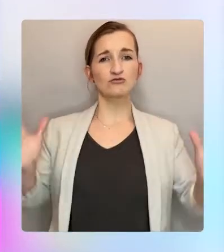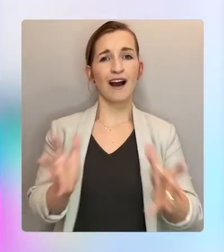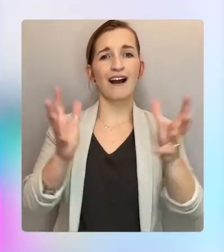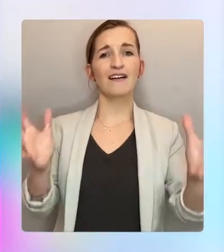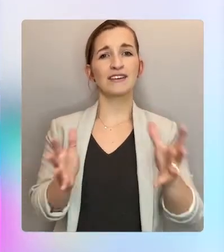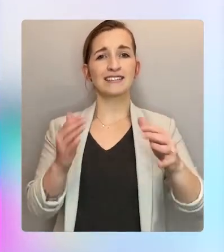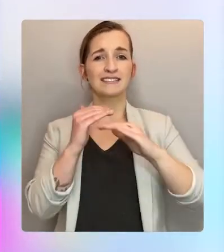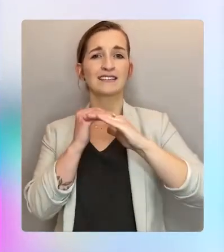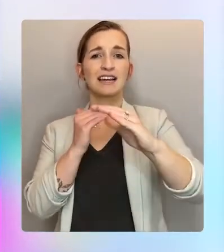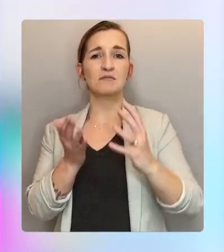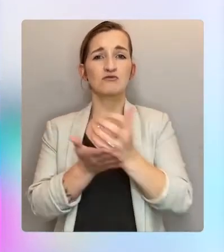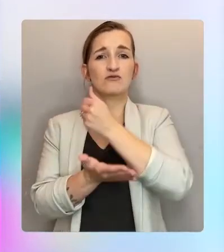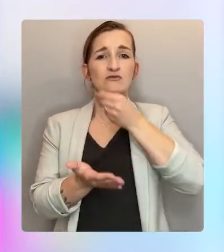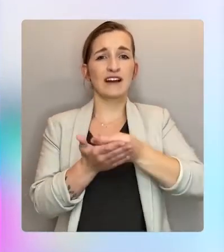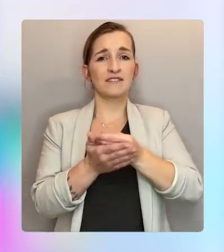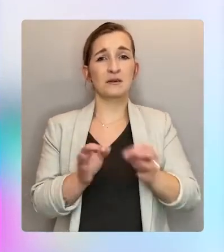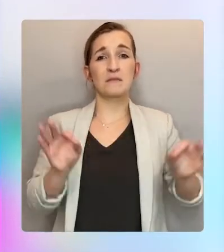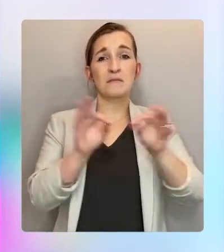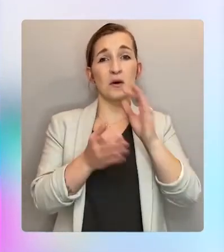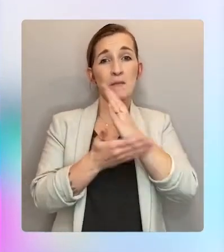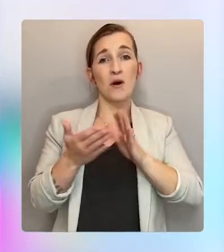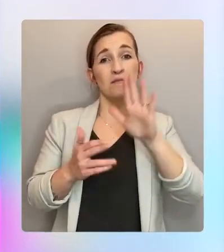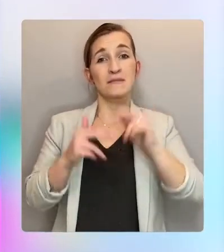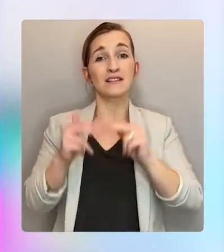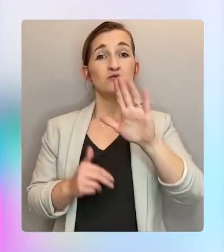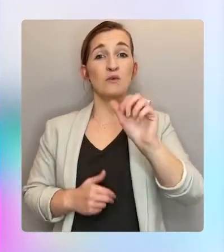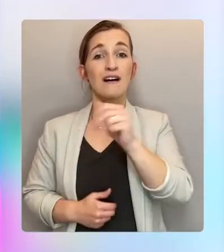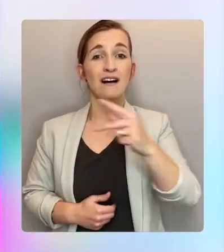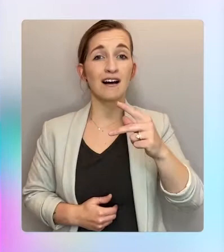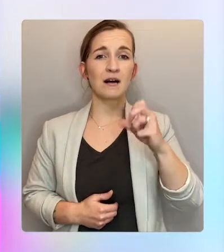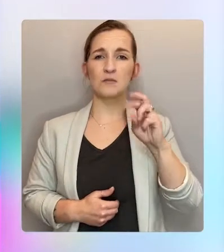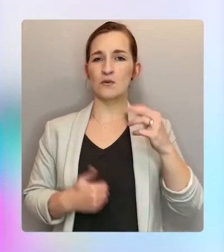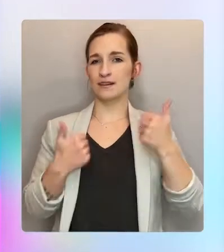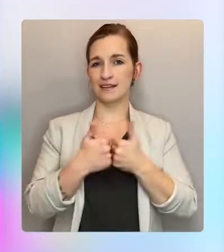of building a successful app or game. The Meta Quest App Store team has been focused